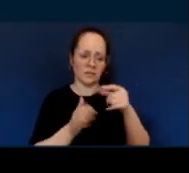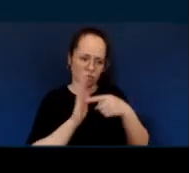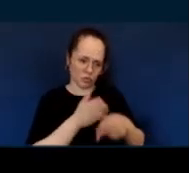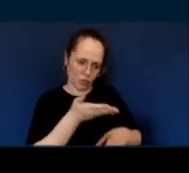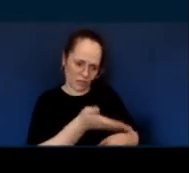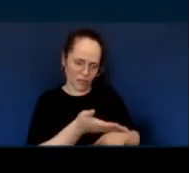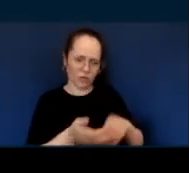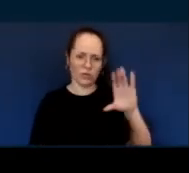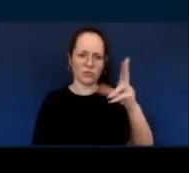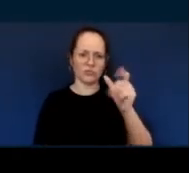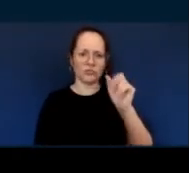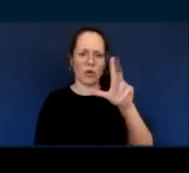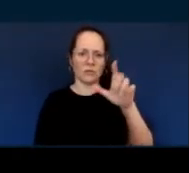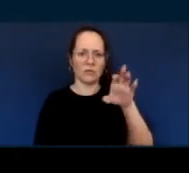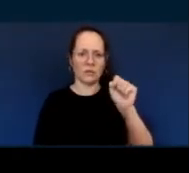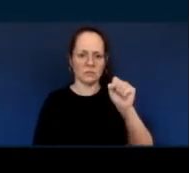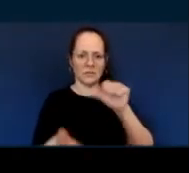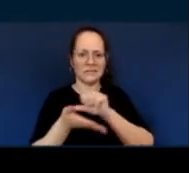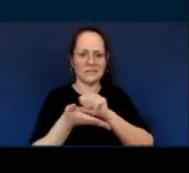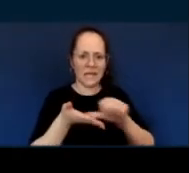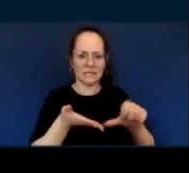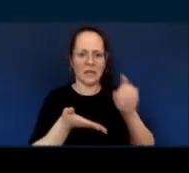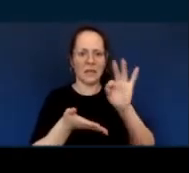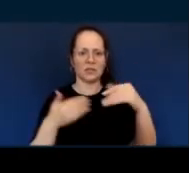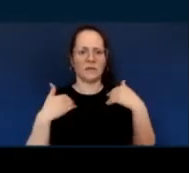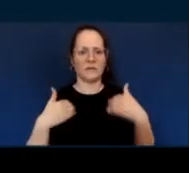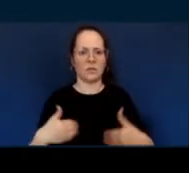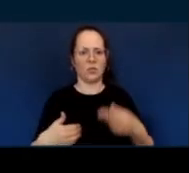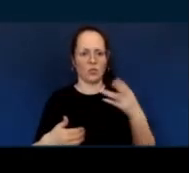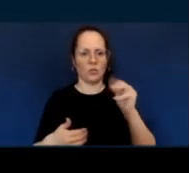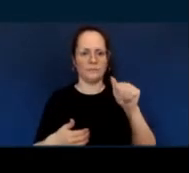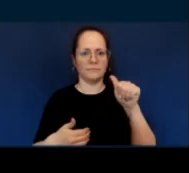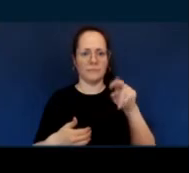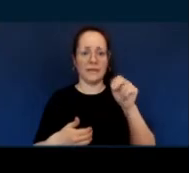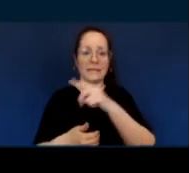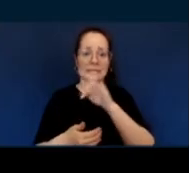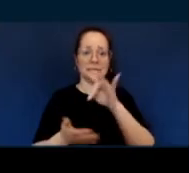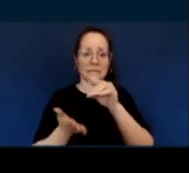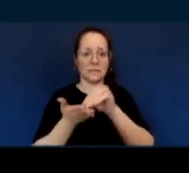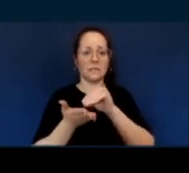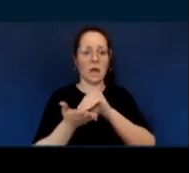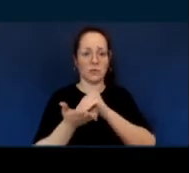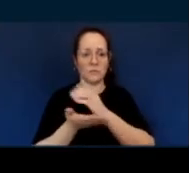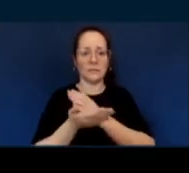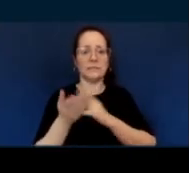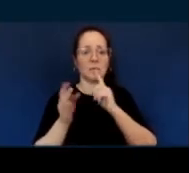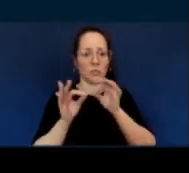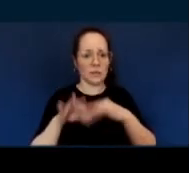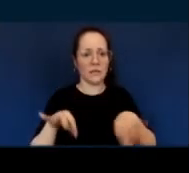[INDISCERNIBLE] DISSECTION OF THE HUMAN BODY. WHILE HE DID DOCUMENT MEDICAL IMPORTANT DISCOVERIES AND THE